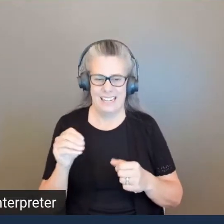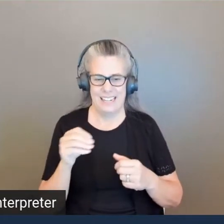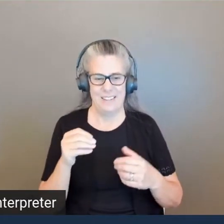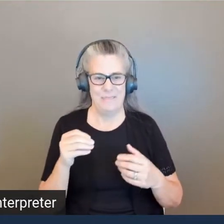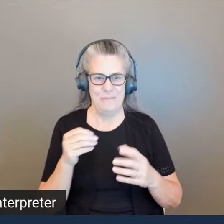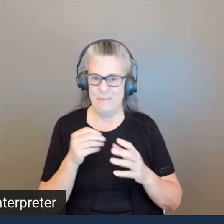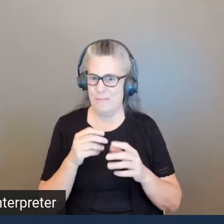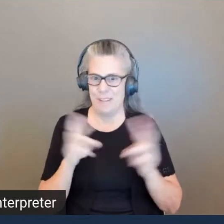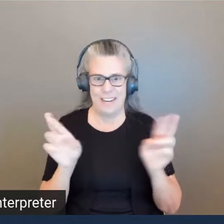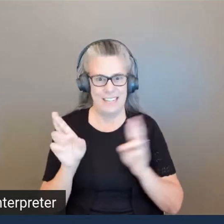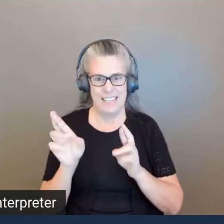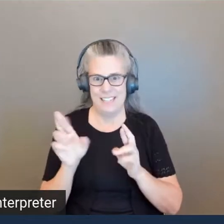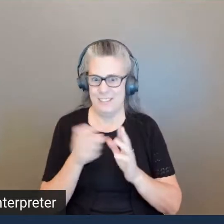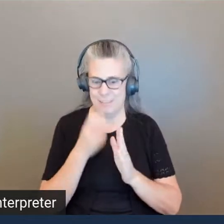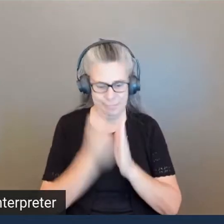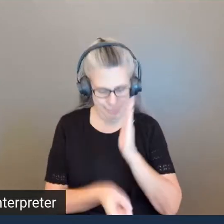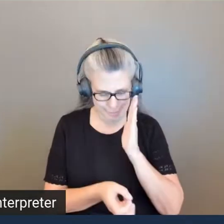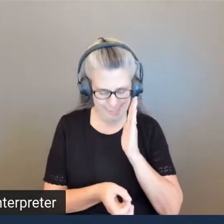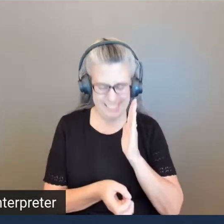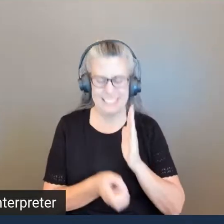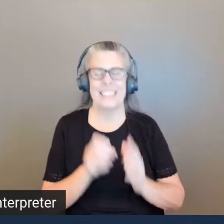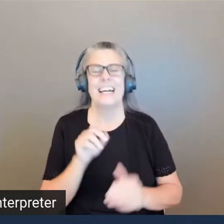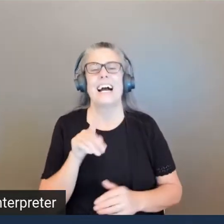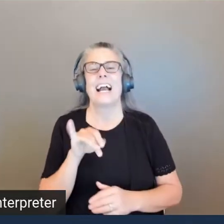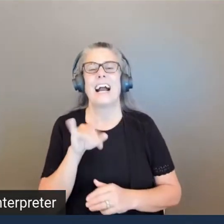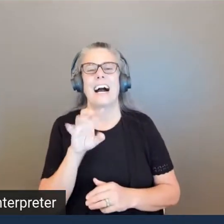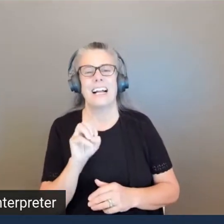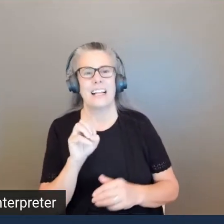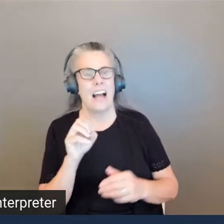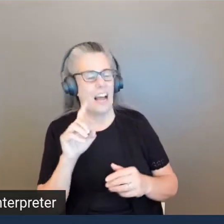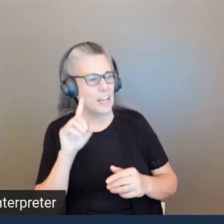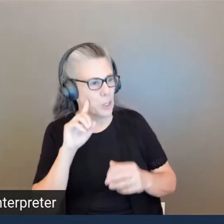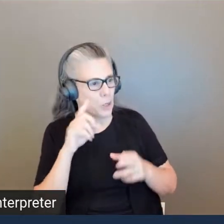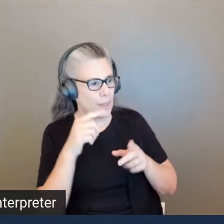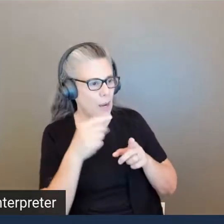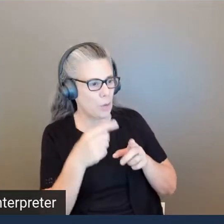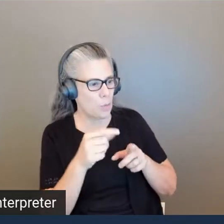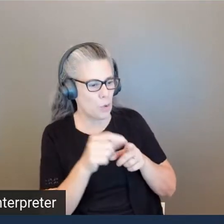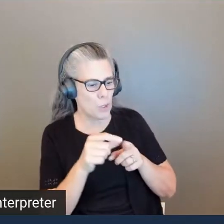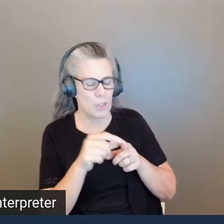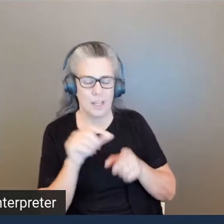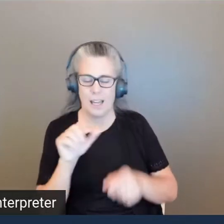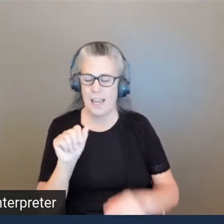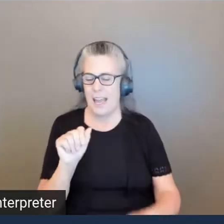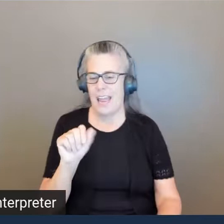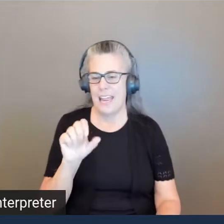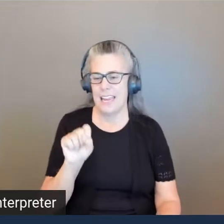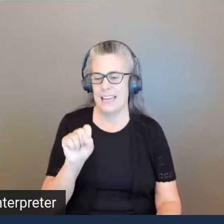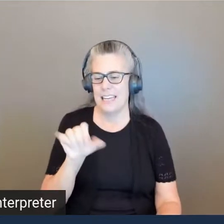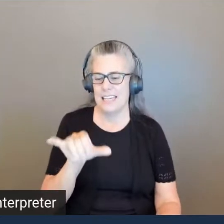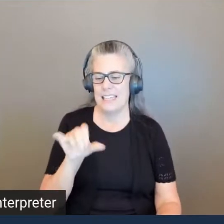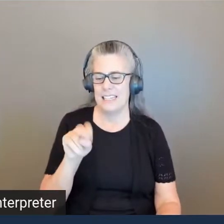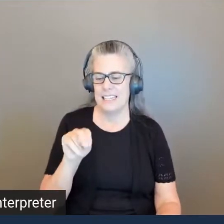Yeah, whenever I hear asynchronous, I just think of efficiency. - Great. Because asynchronous generally is a little bit slower.